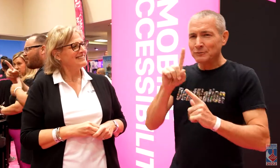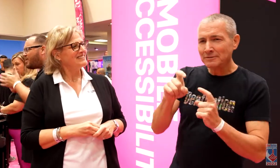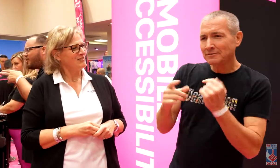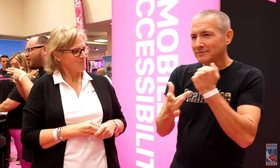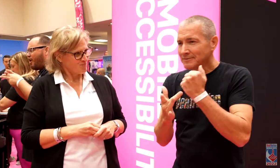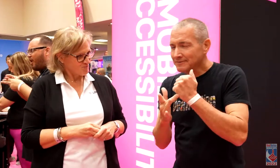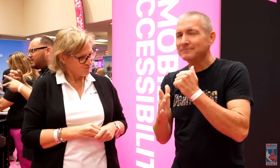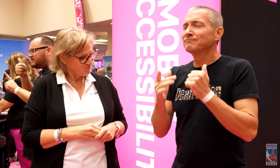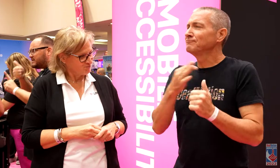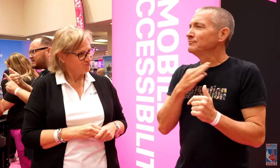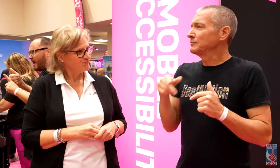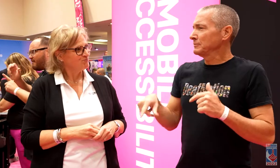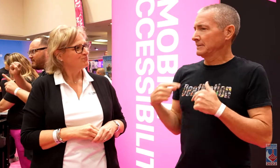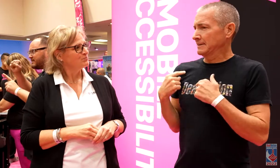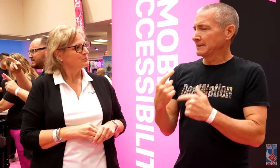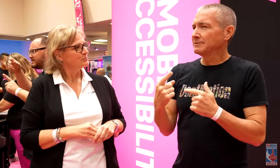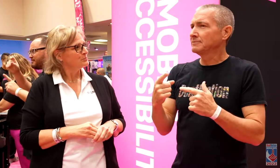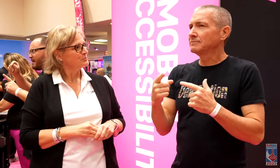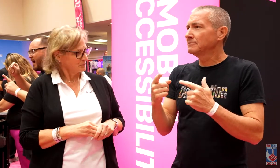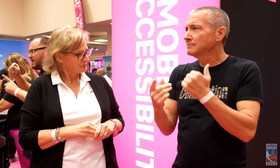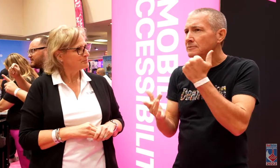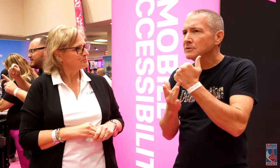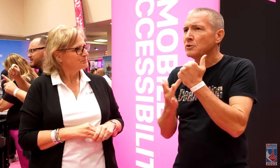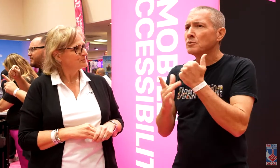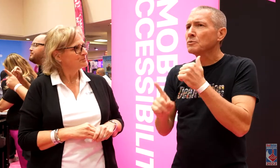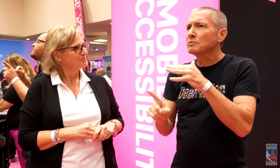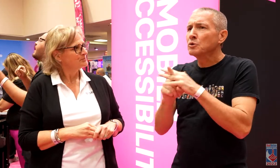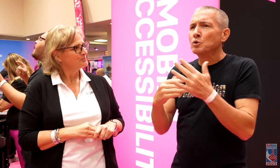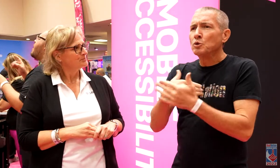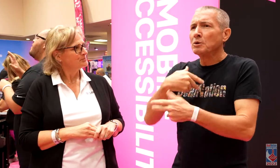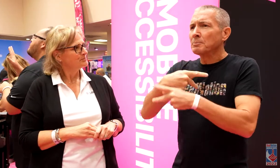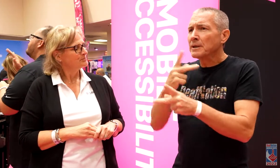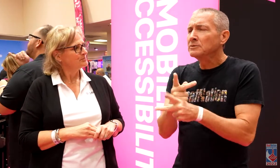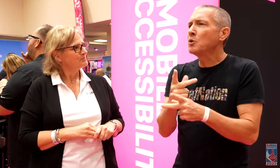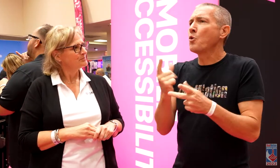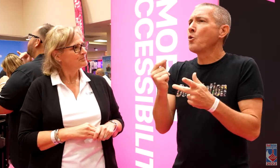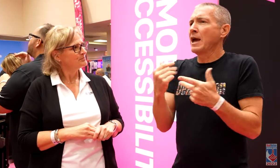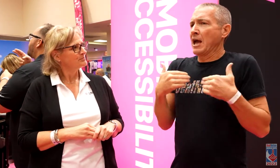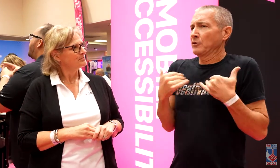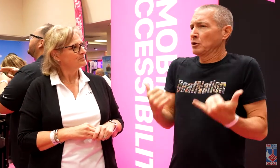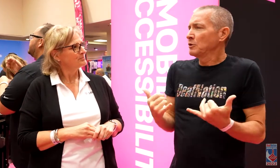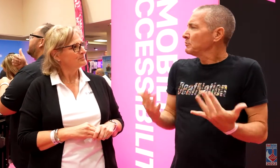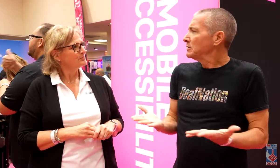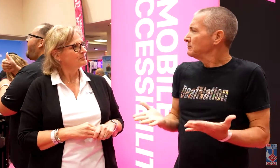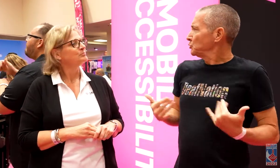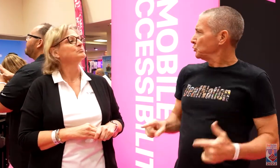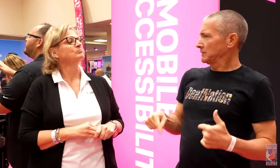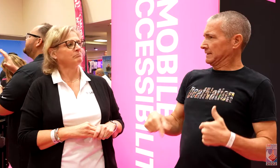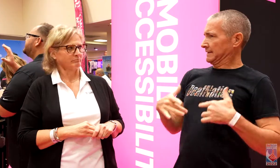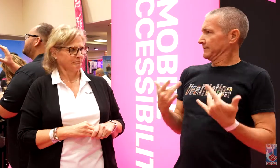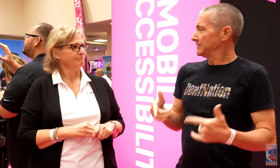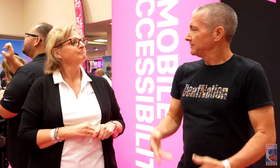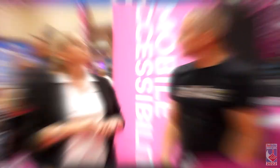answering questions about technology. I’m curious what new products or technology you have to show today?